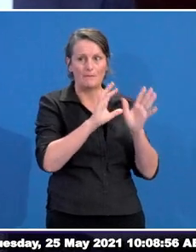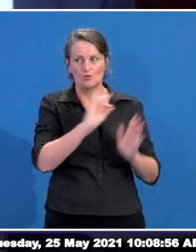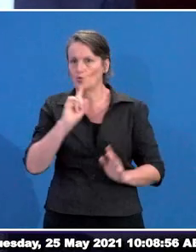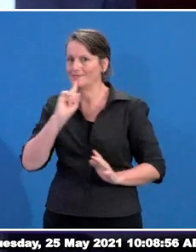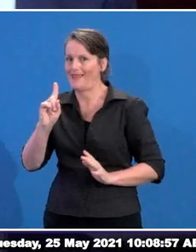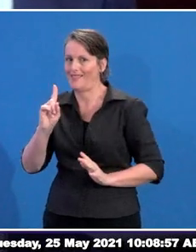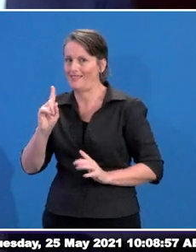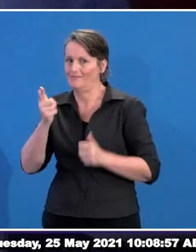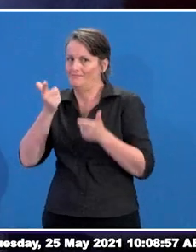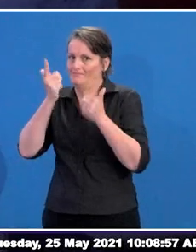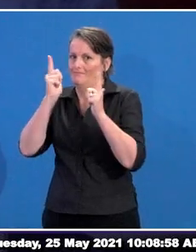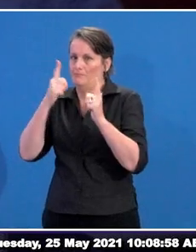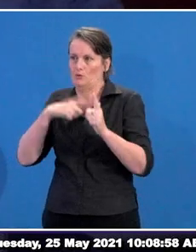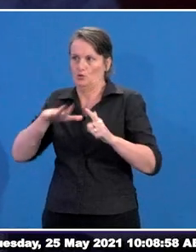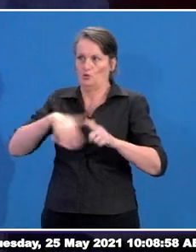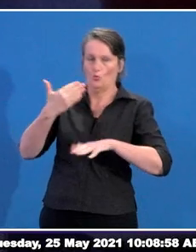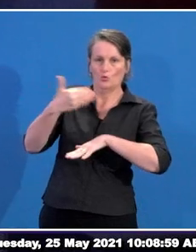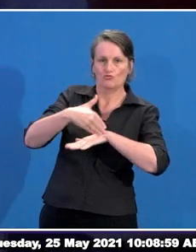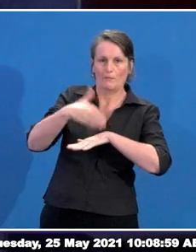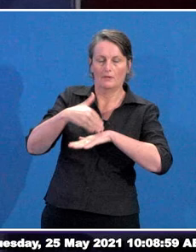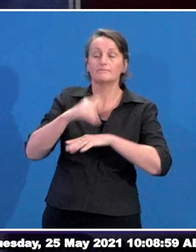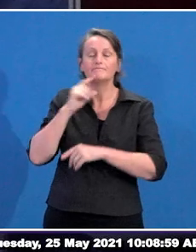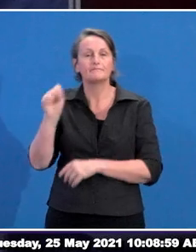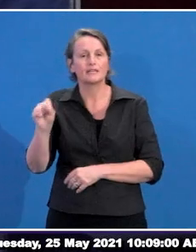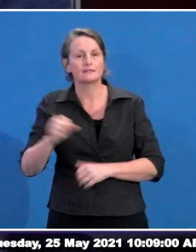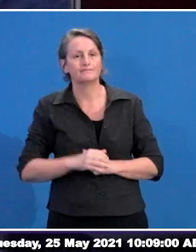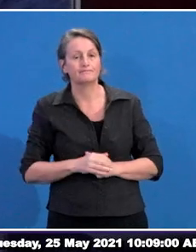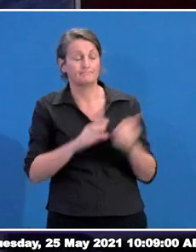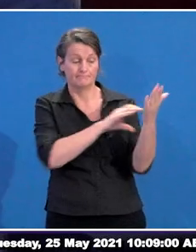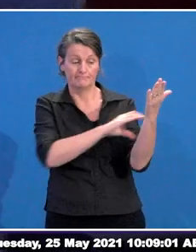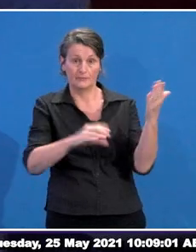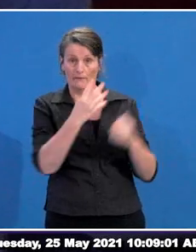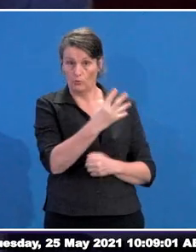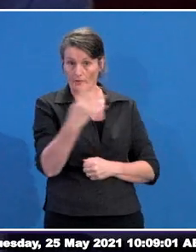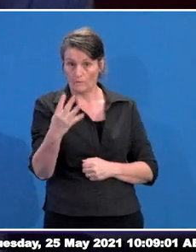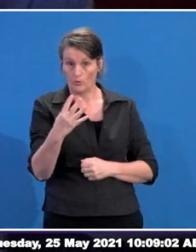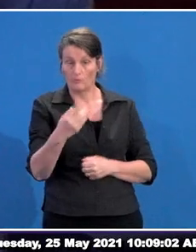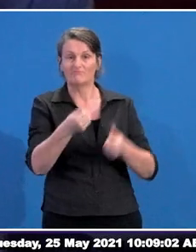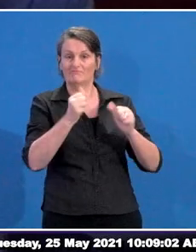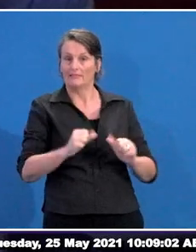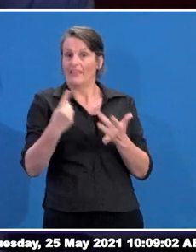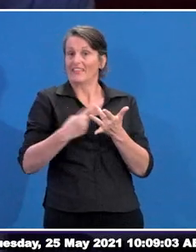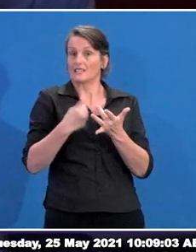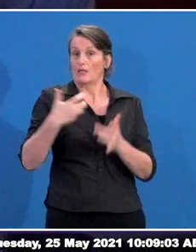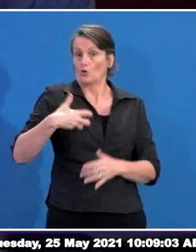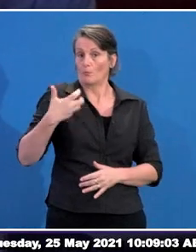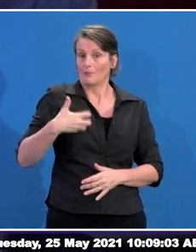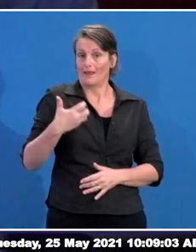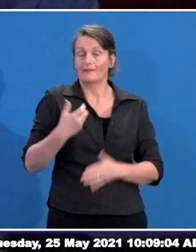And we touched upon that yesterday. Yes. Now paragraph 44 is another complaint you made in November 2017,